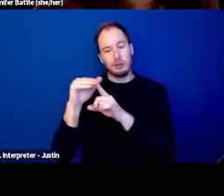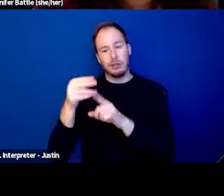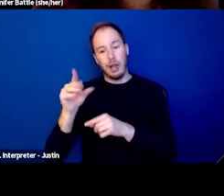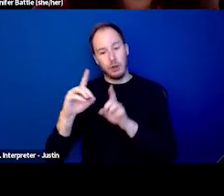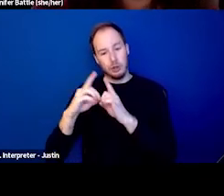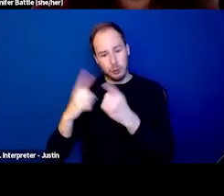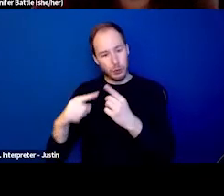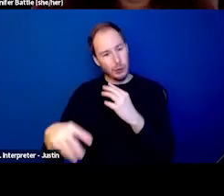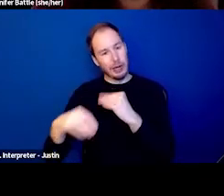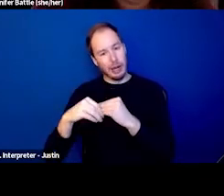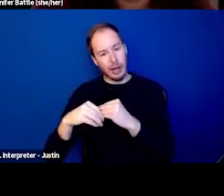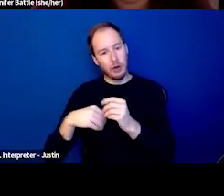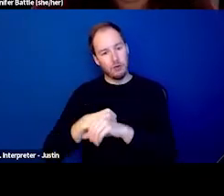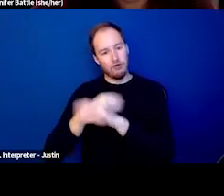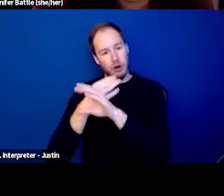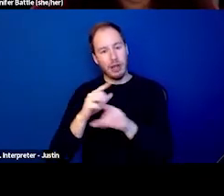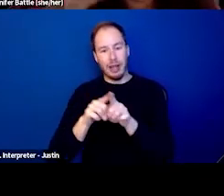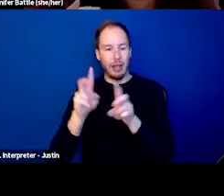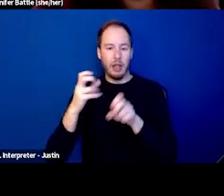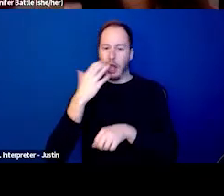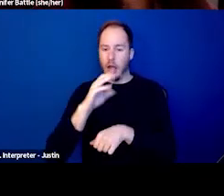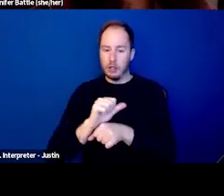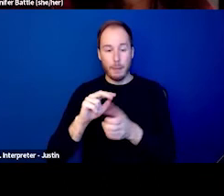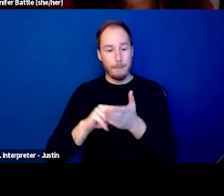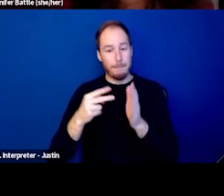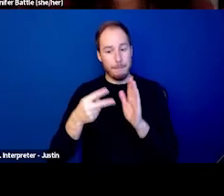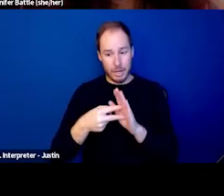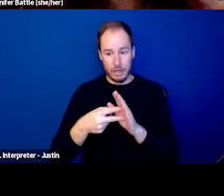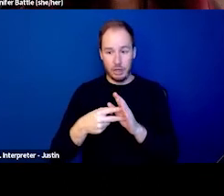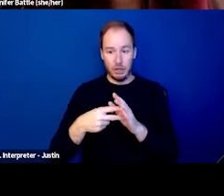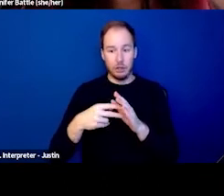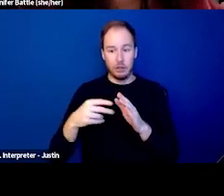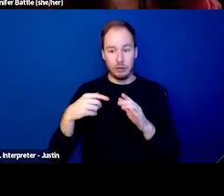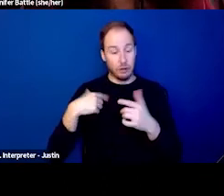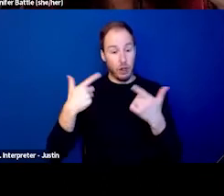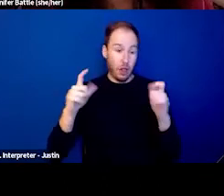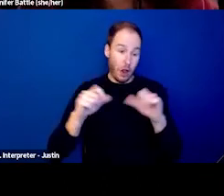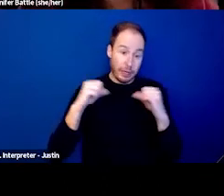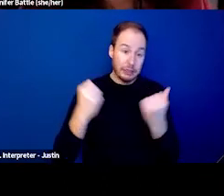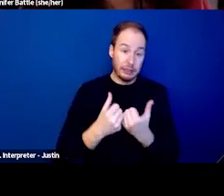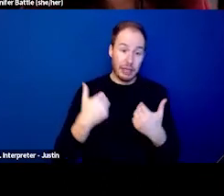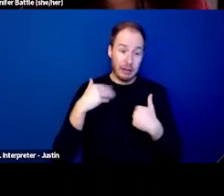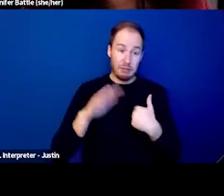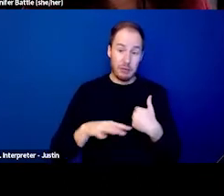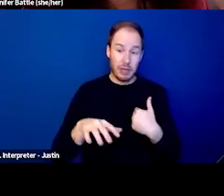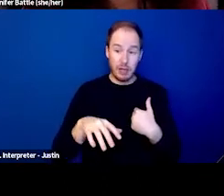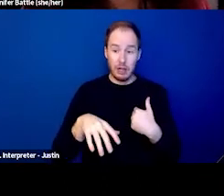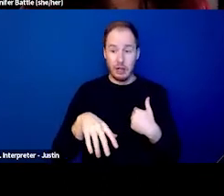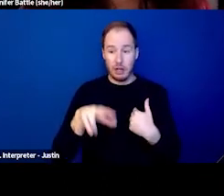to add crisis line as a hot job. Which means that on our, we're a large agency, remember we have probably like 2,600 employees.